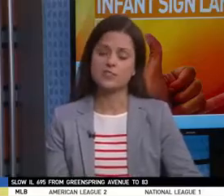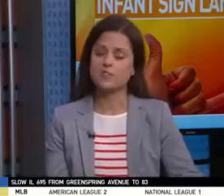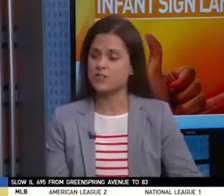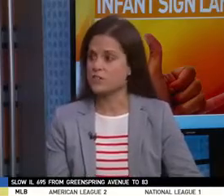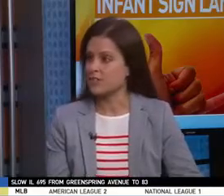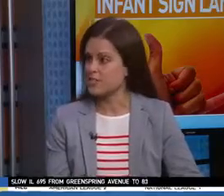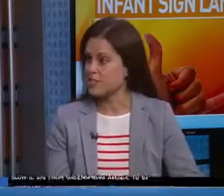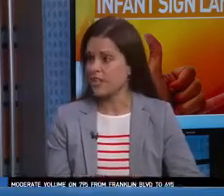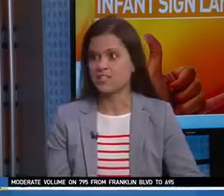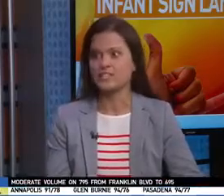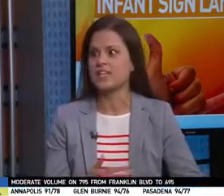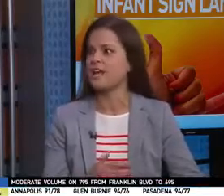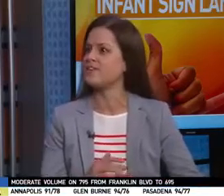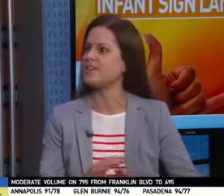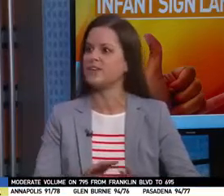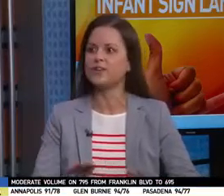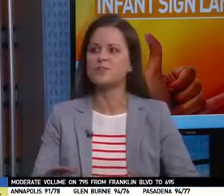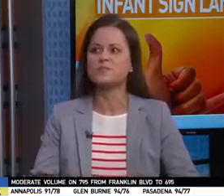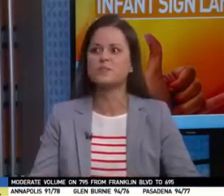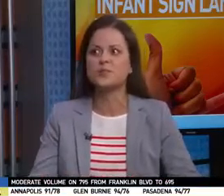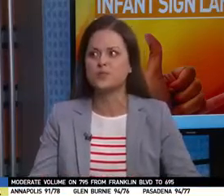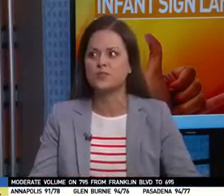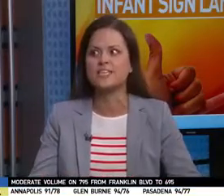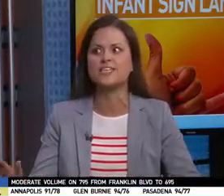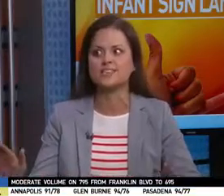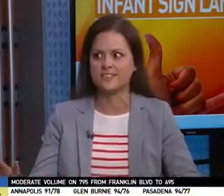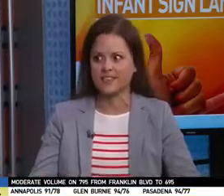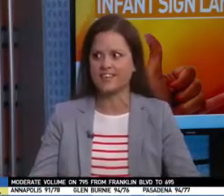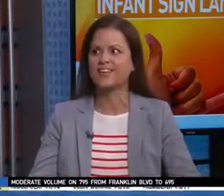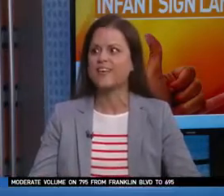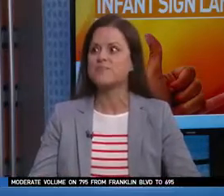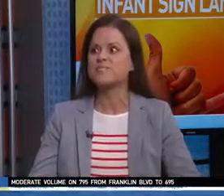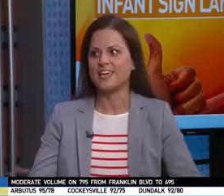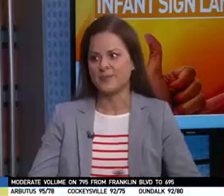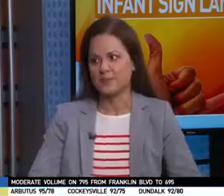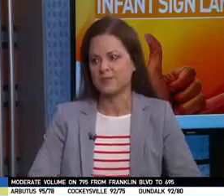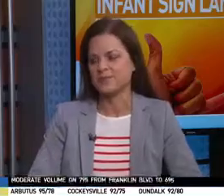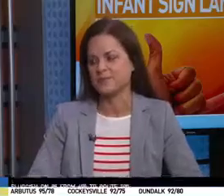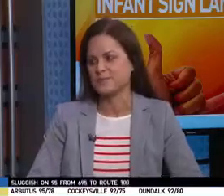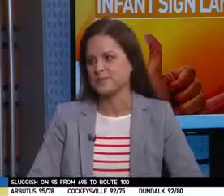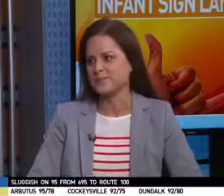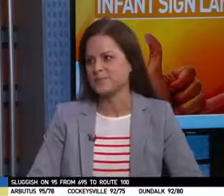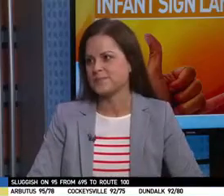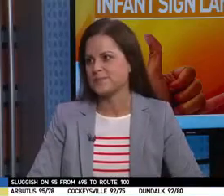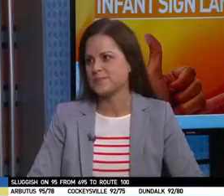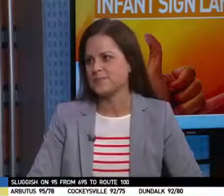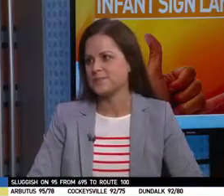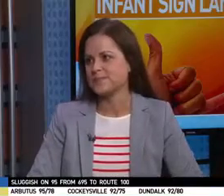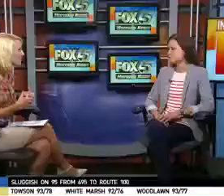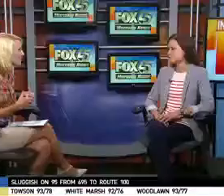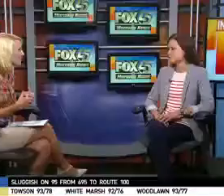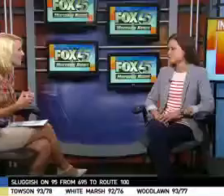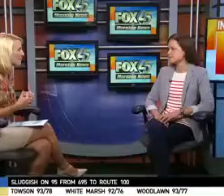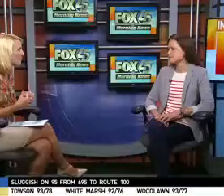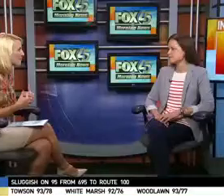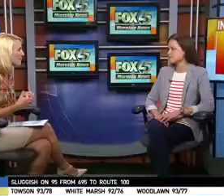decreasing frustration and just having a little bit smoother routines in a busy household. I told you I did it with both of my children.